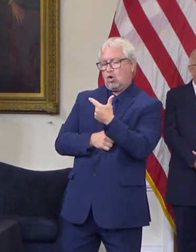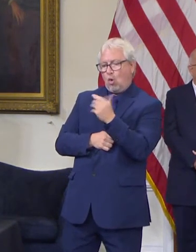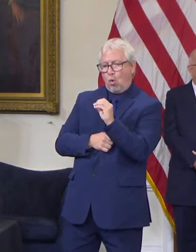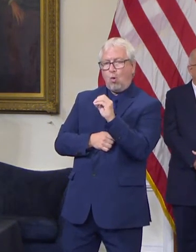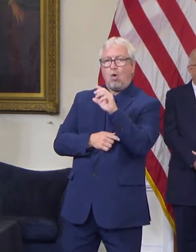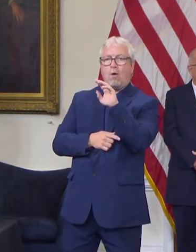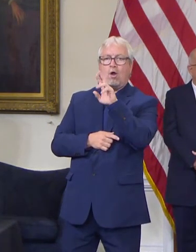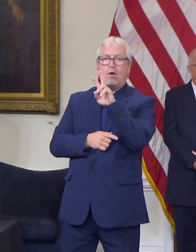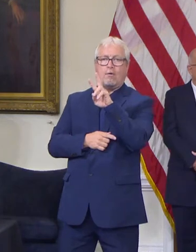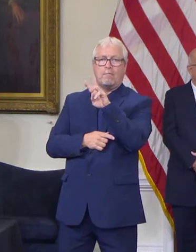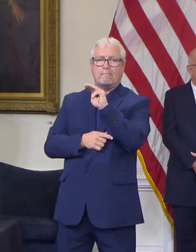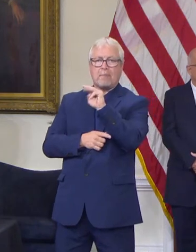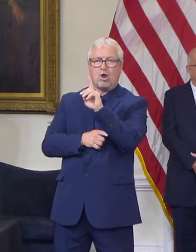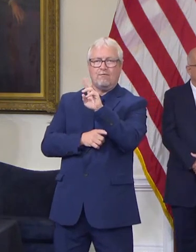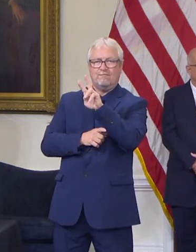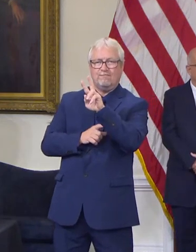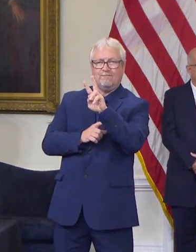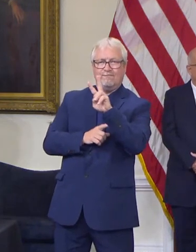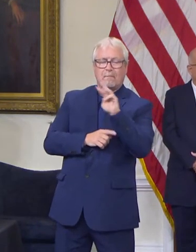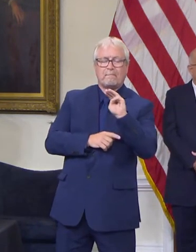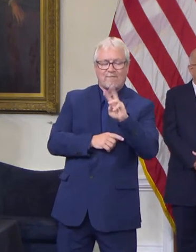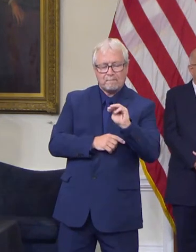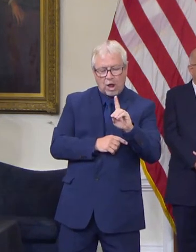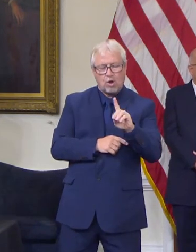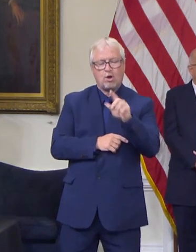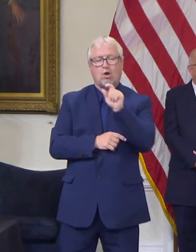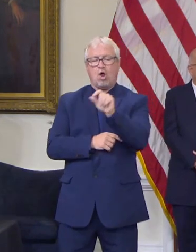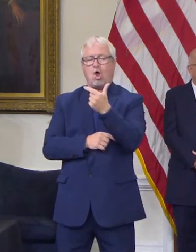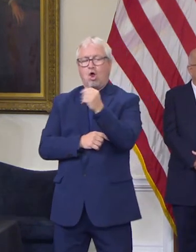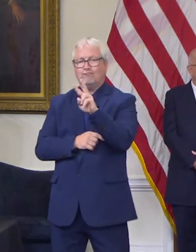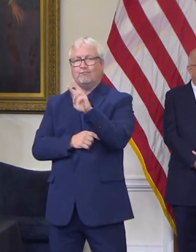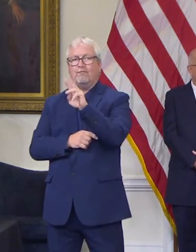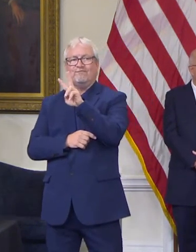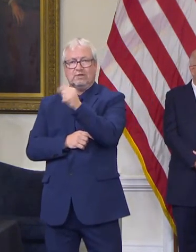1855 go vax or go to COVIDvax.maryland.gov to schedule your booster today.